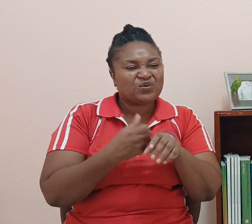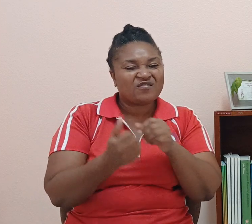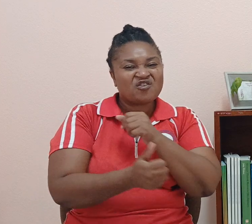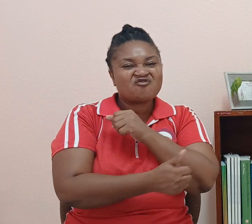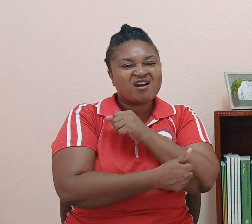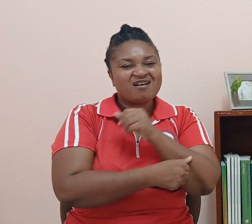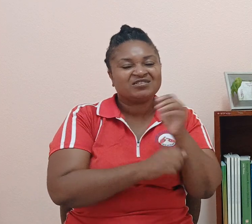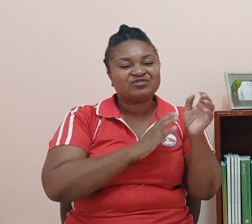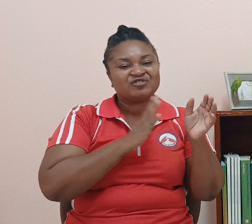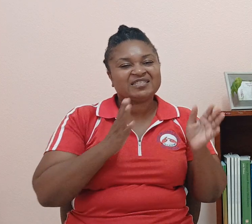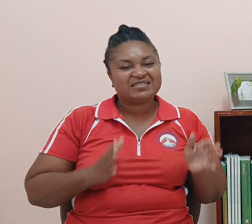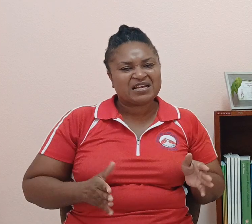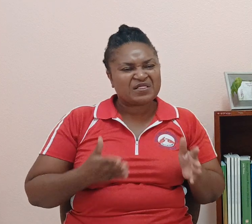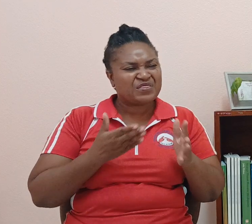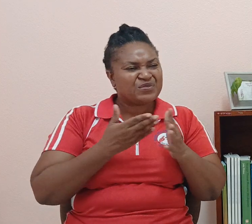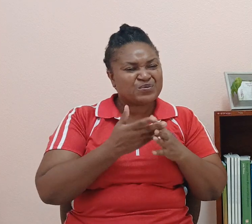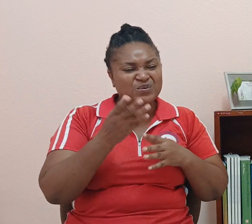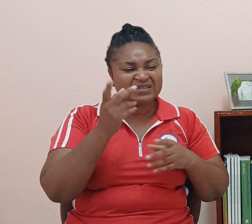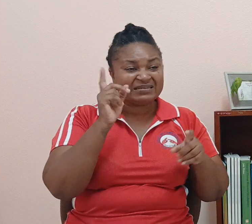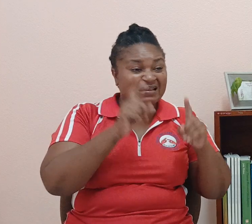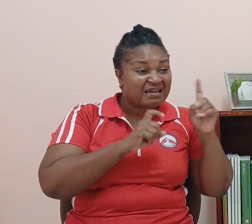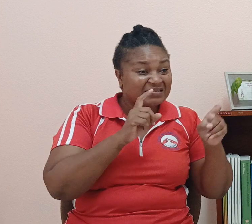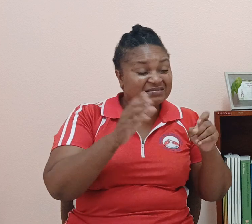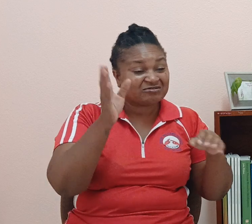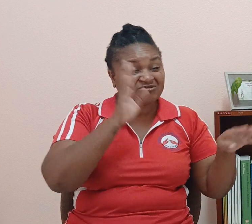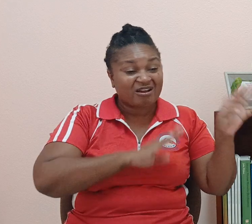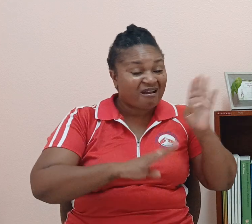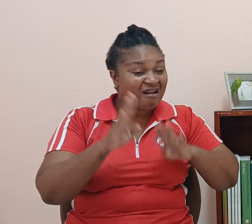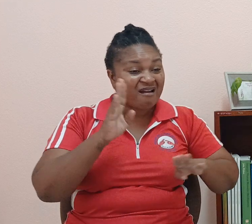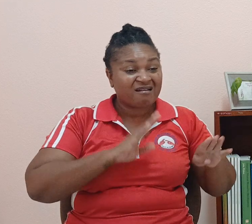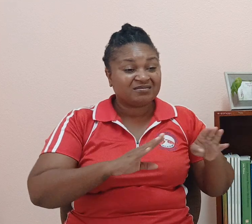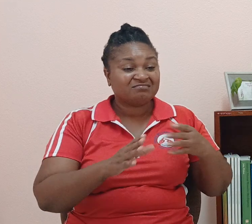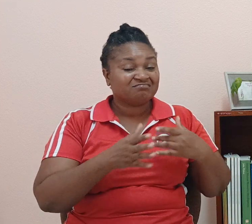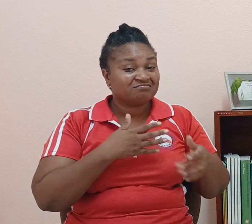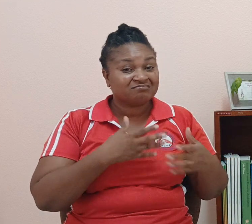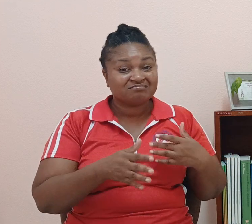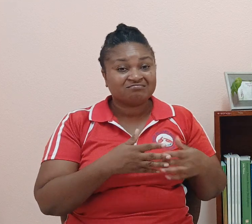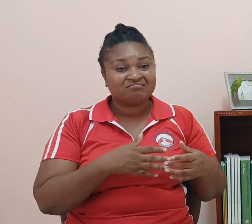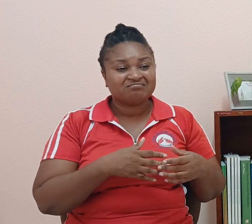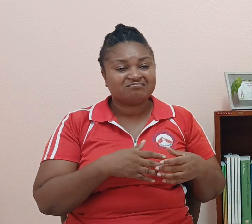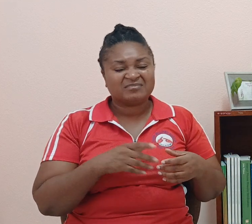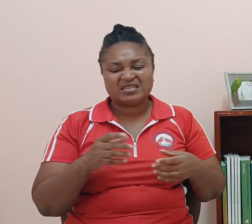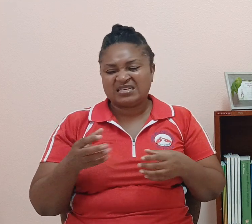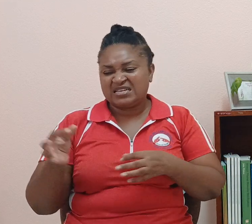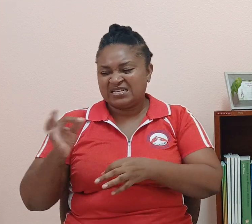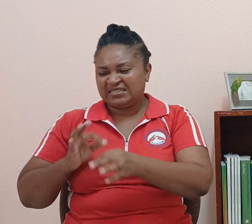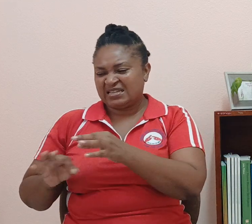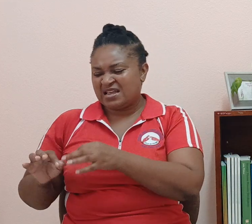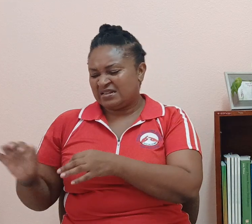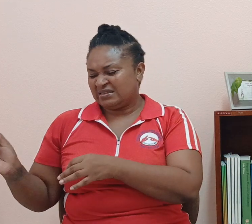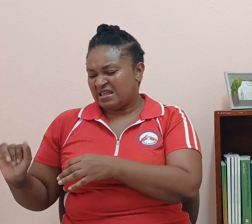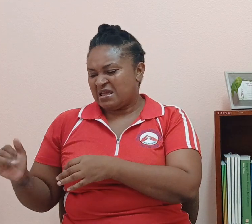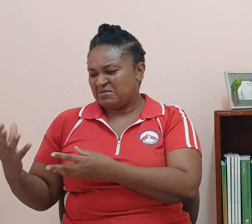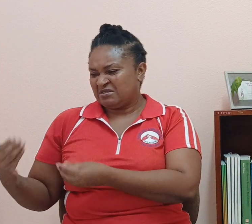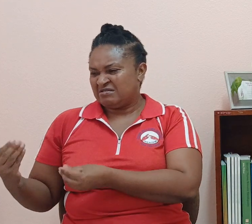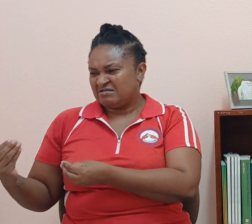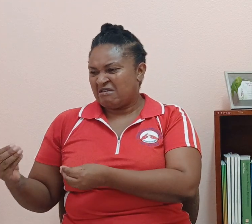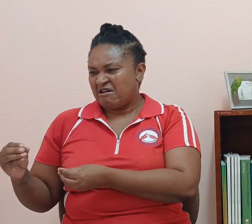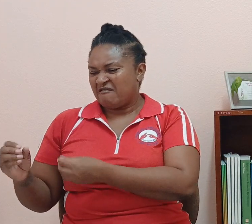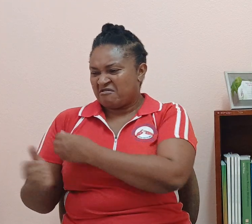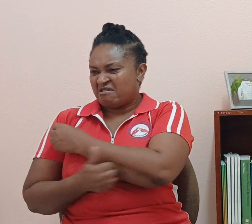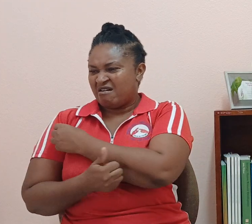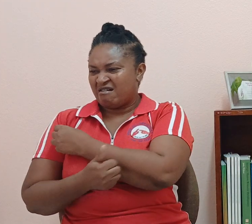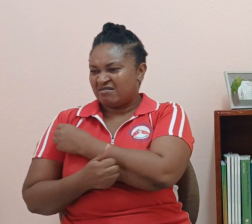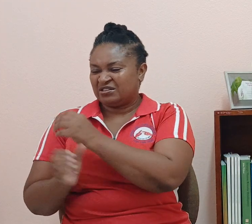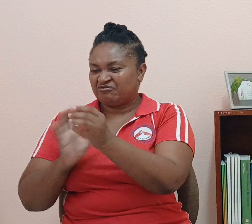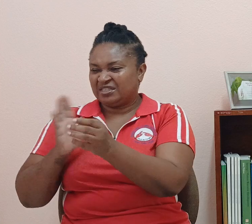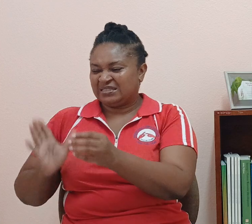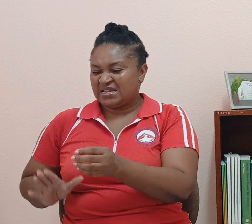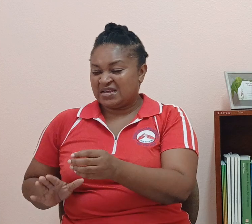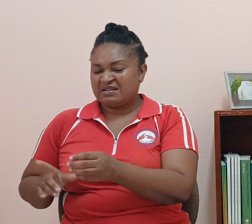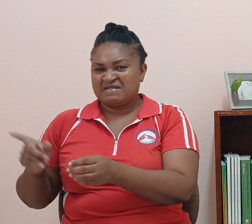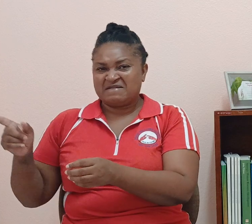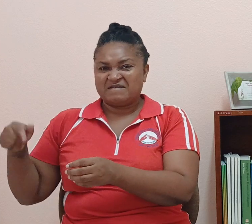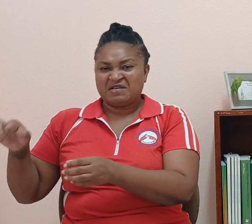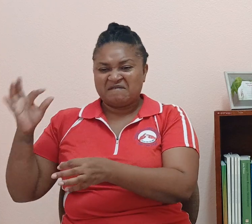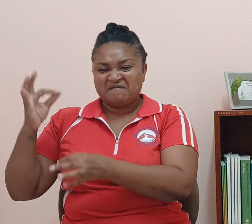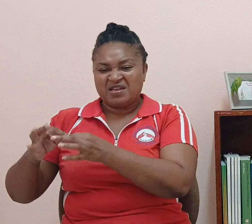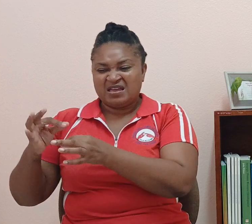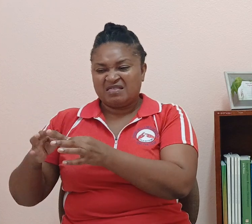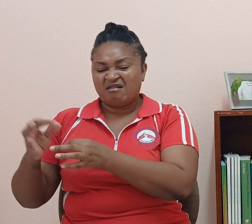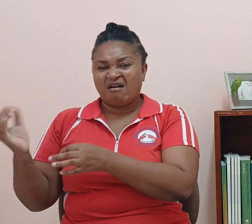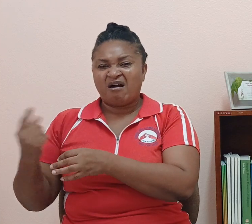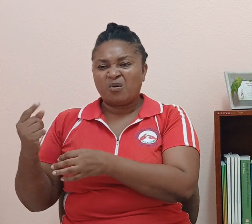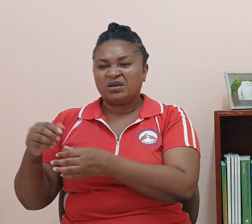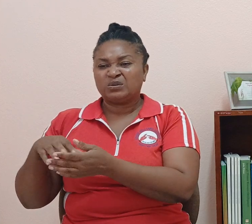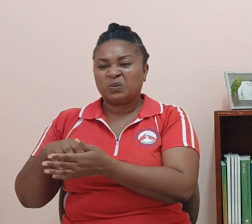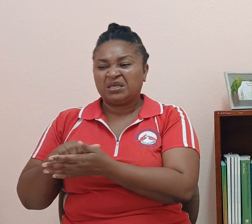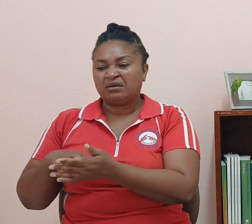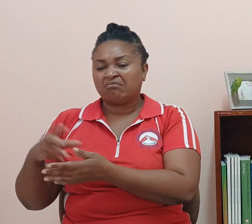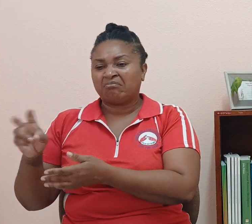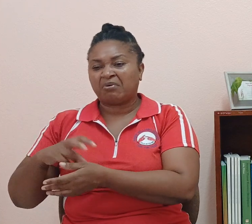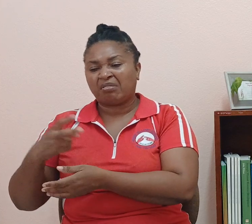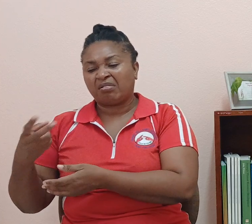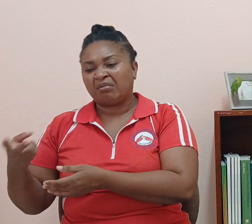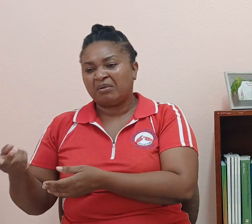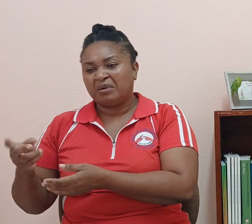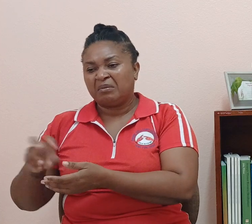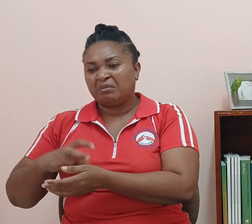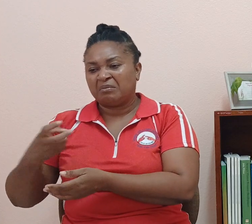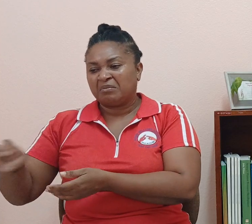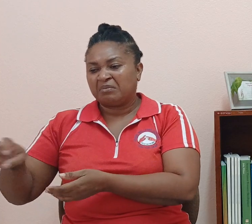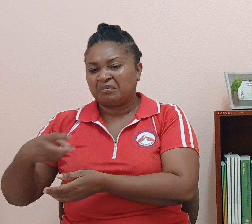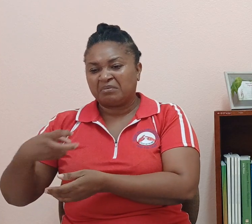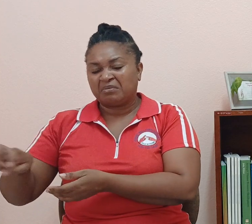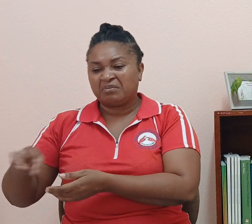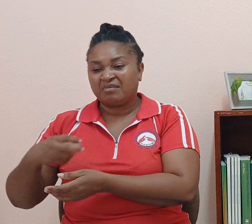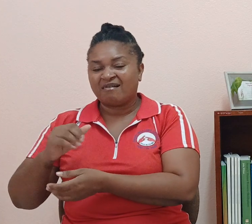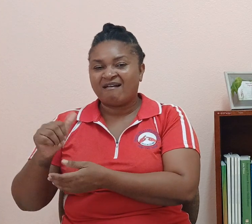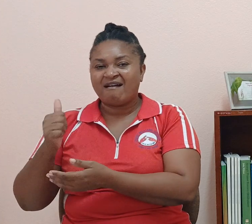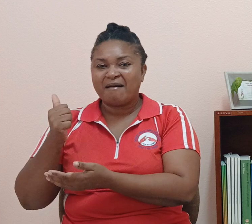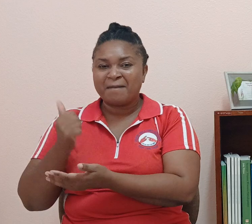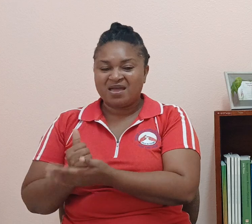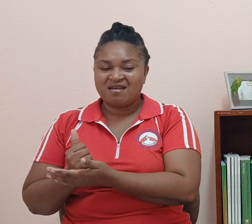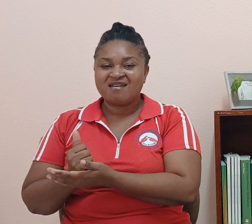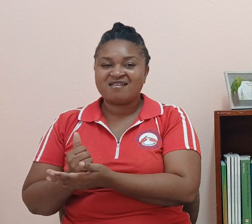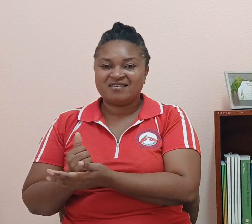tests and trials. Rather than the cream crackers Christian whose faith is forever wavering. Amen.